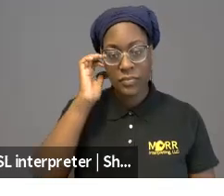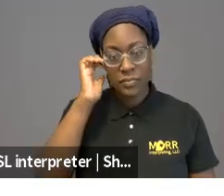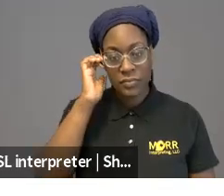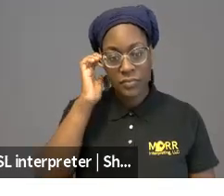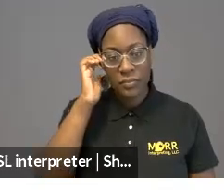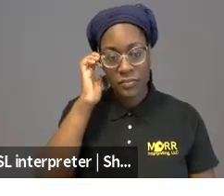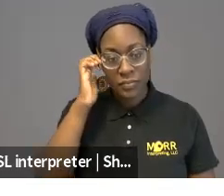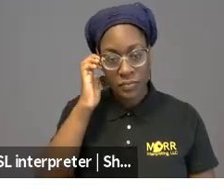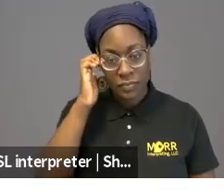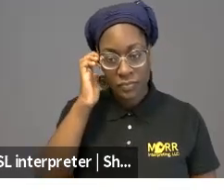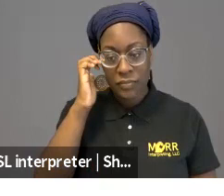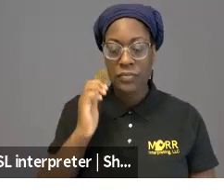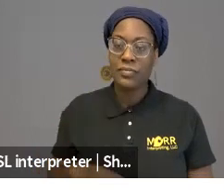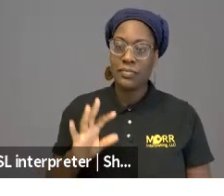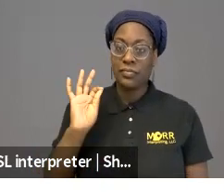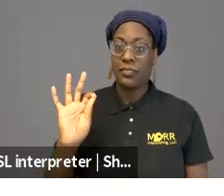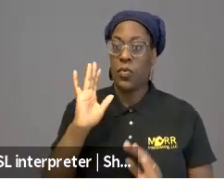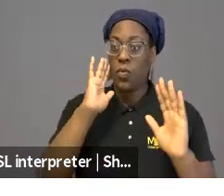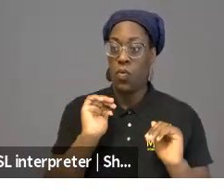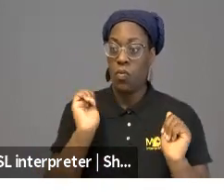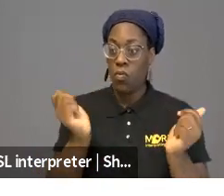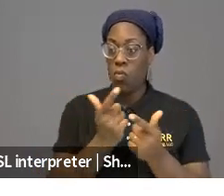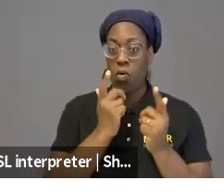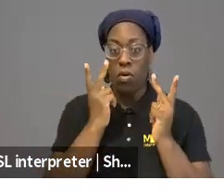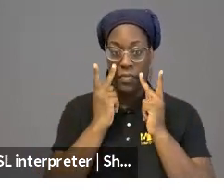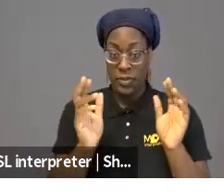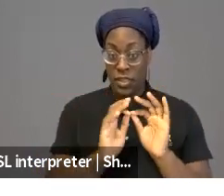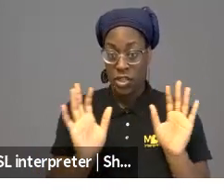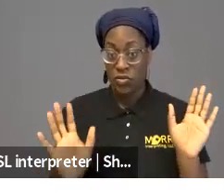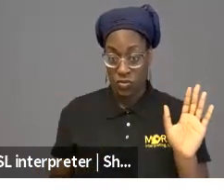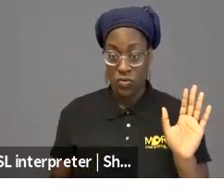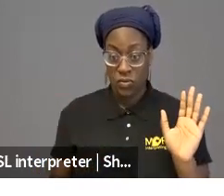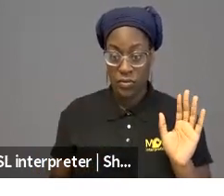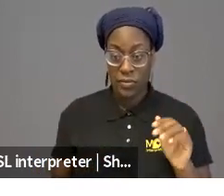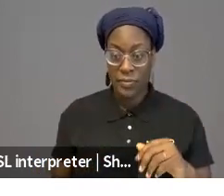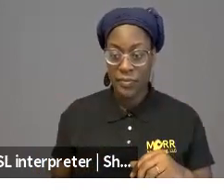Alright, hopefully, everyone can see okay. So thank you all for coming.